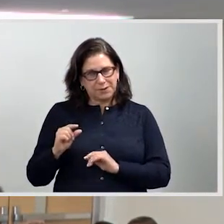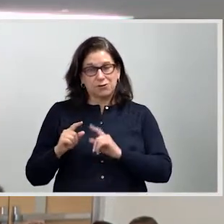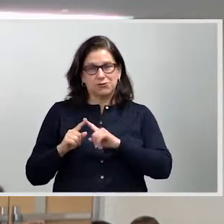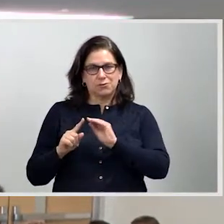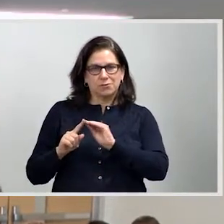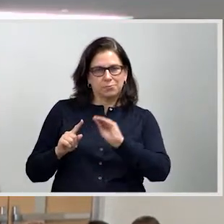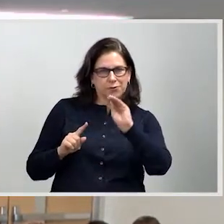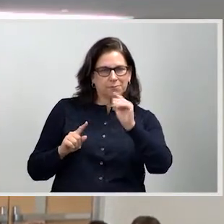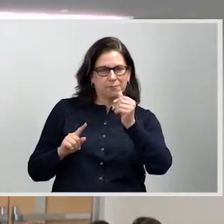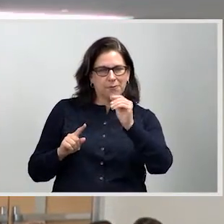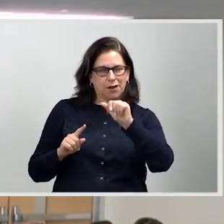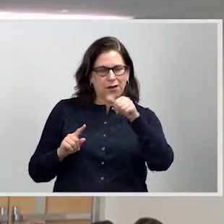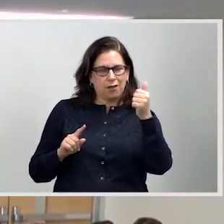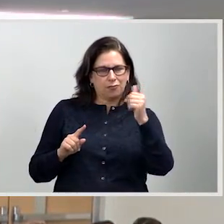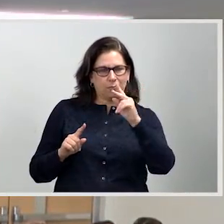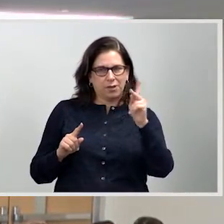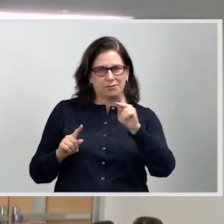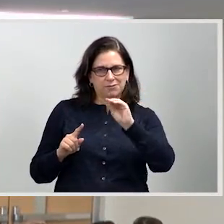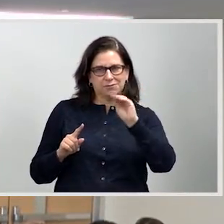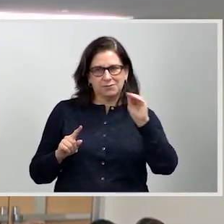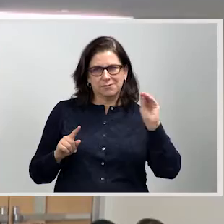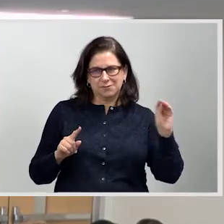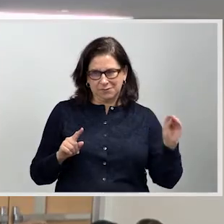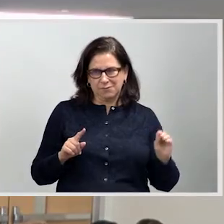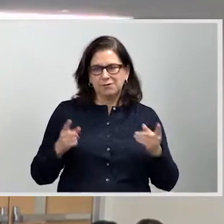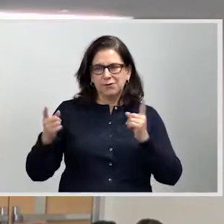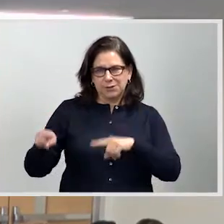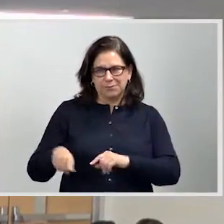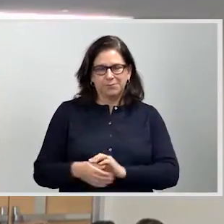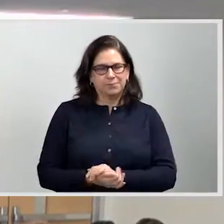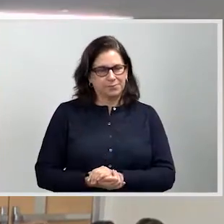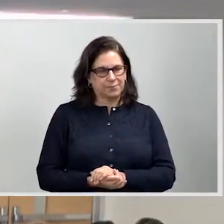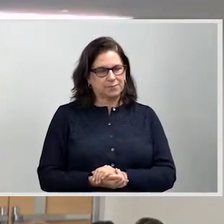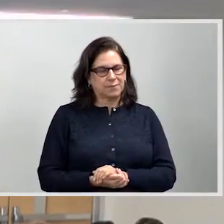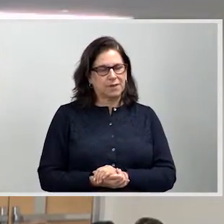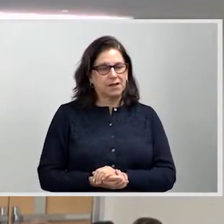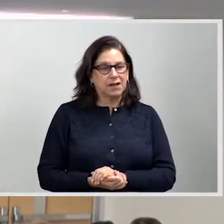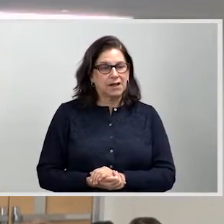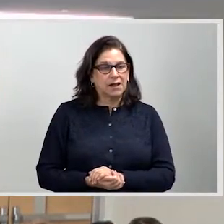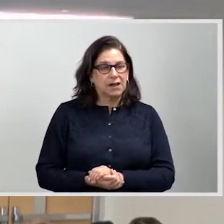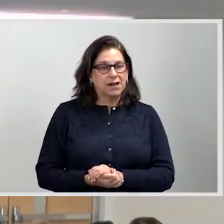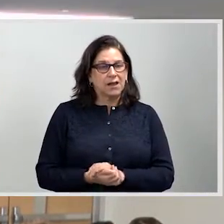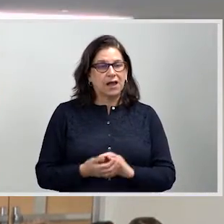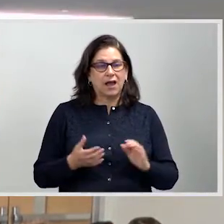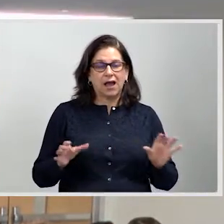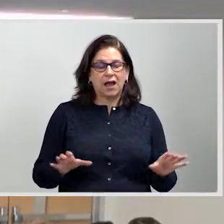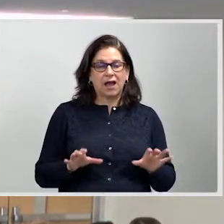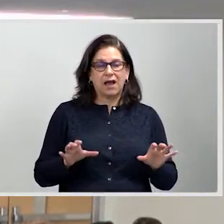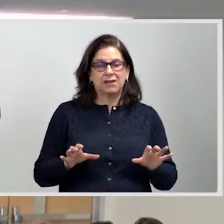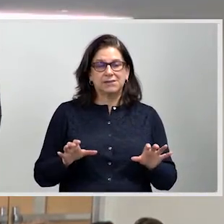SO JUST IN TIME FOR TABLE 11, WE HAVE BEEN JOINED BY ACTING CHIEF PETER NEWSHAM. HE'S GOING TO COME OVER AND TALK TO YOU GUYS.